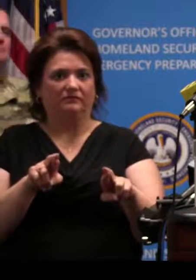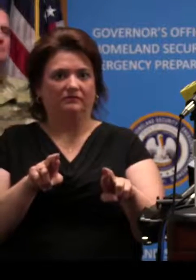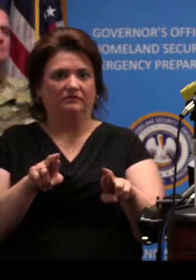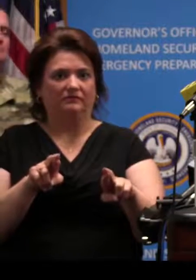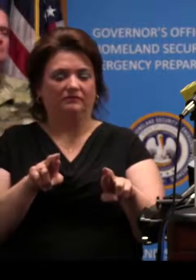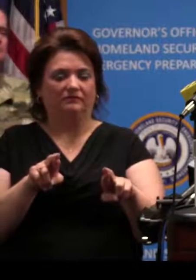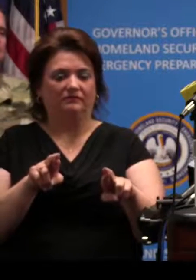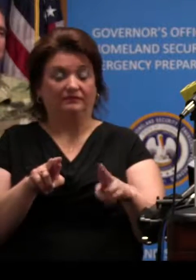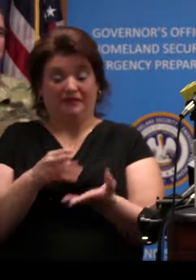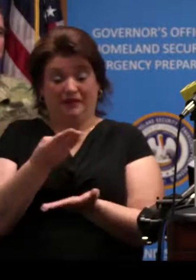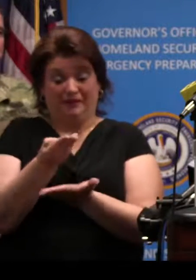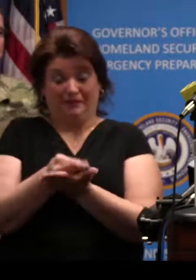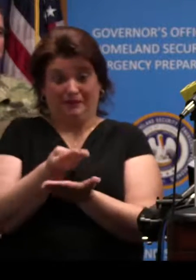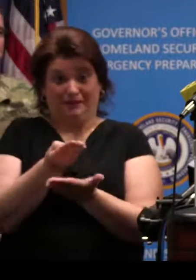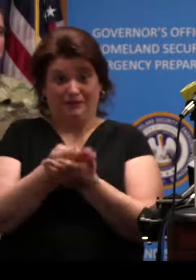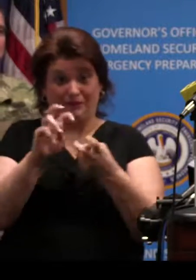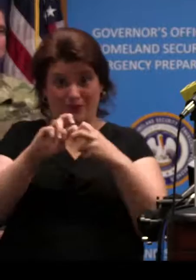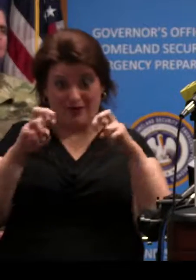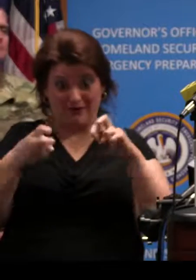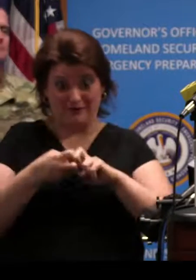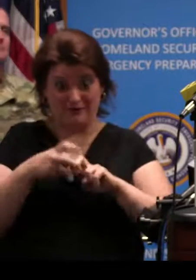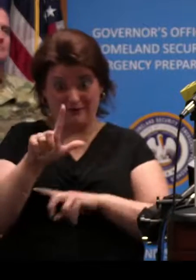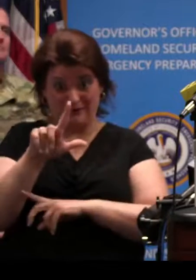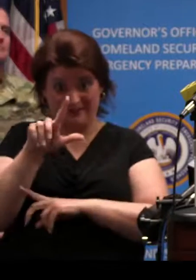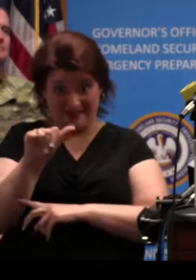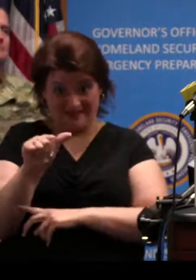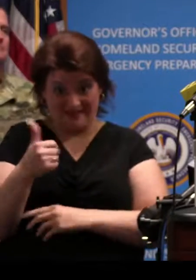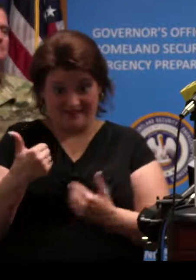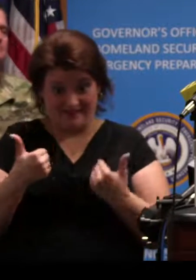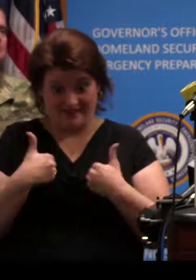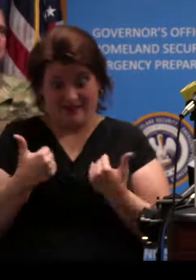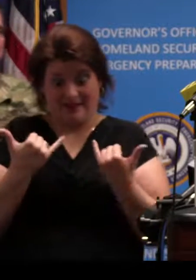budget problems we have in louisiana both for current year and next year